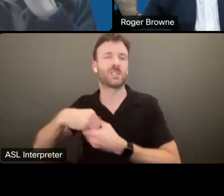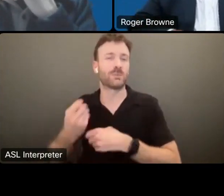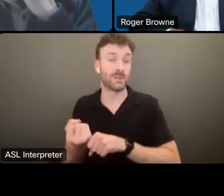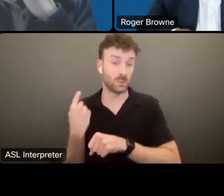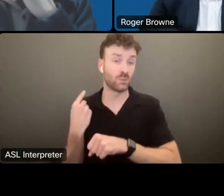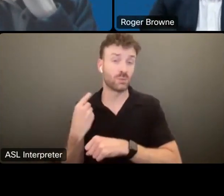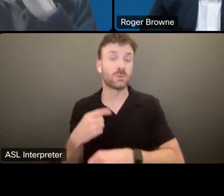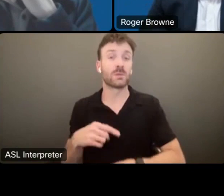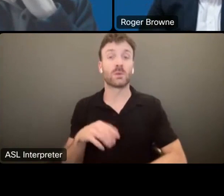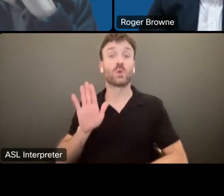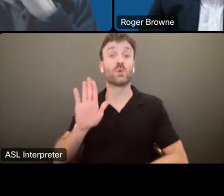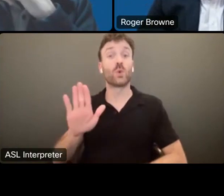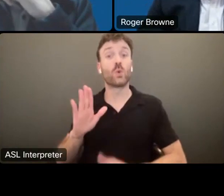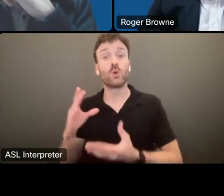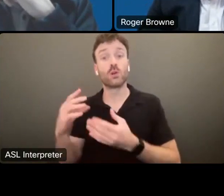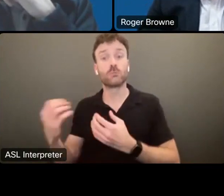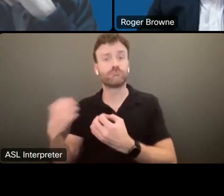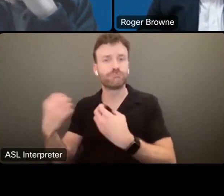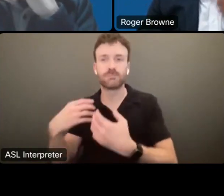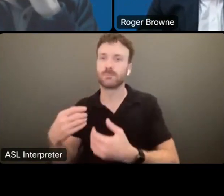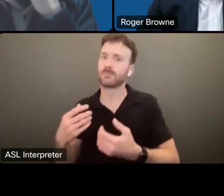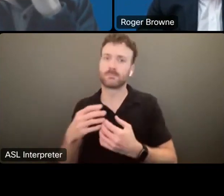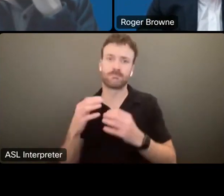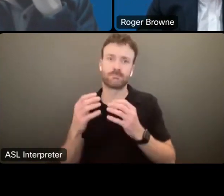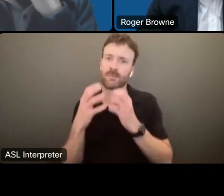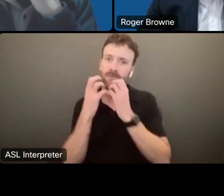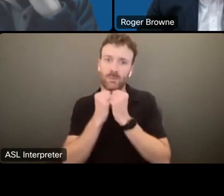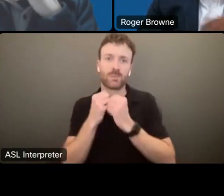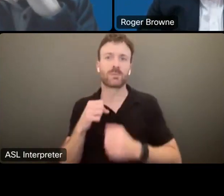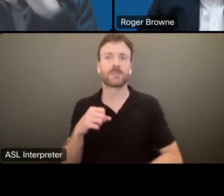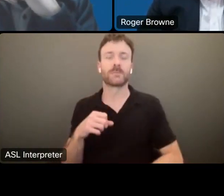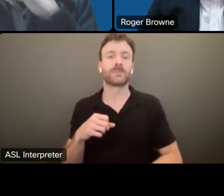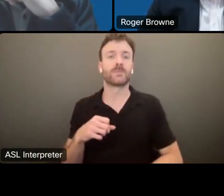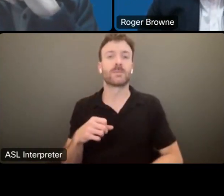The input that you provided us was invaluable and as I mentioned before, the team are really,